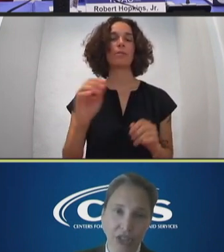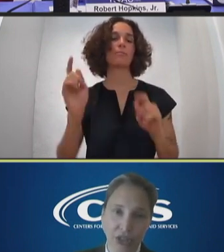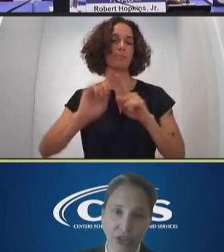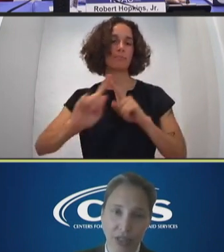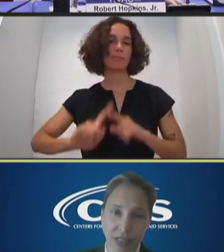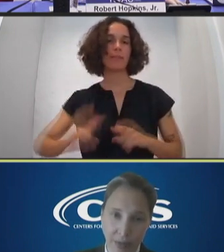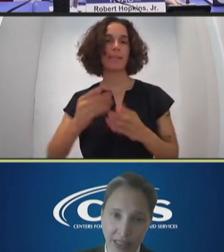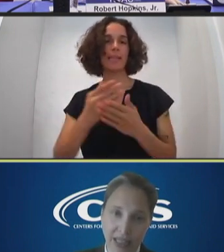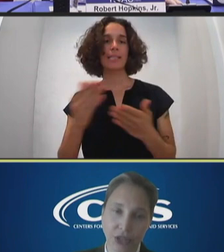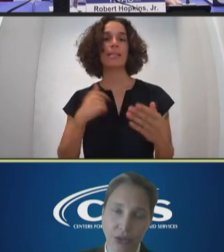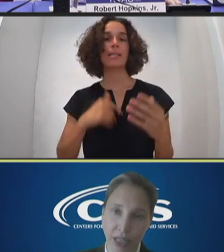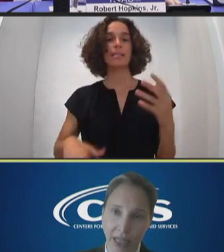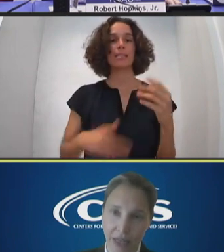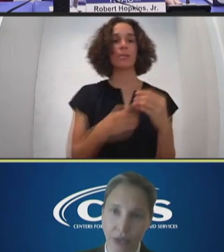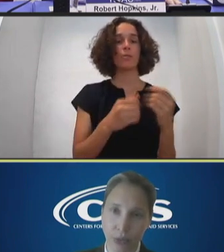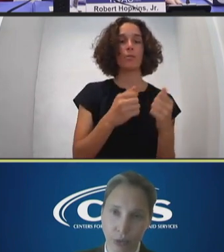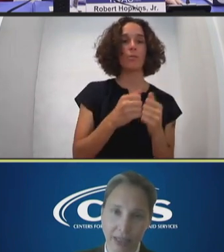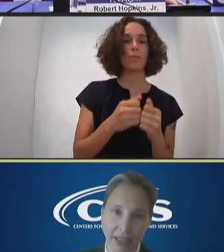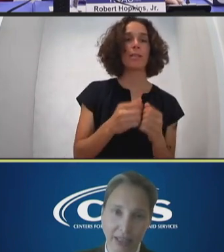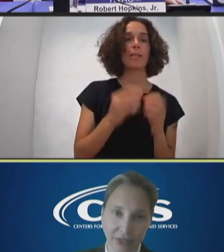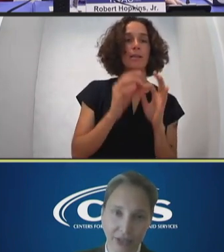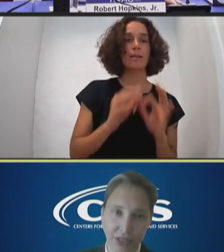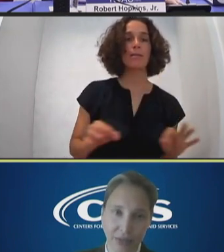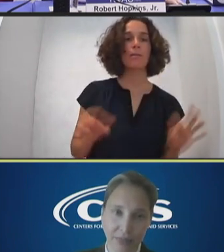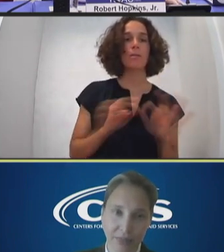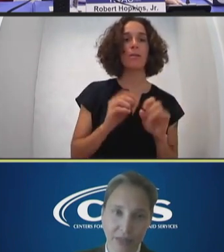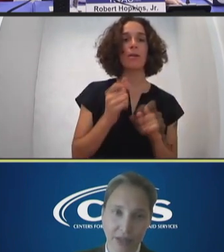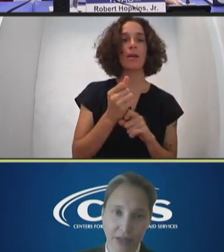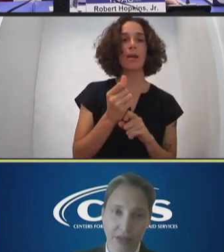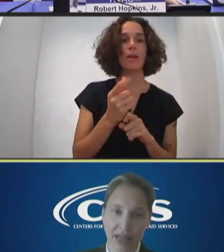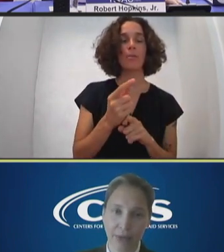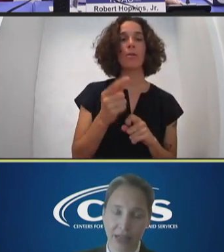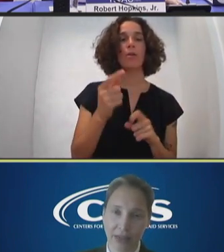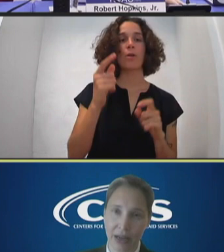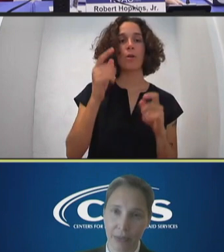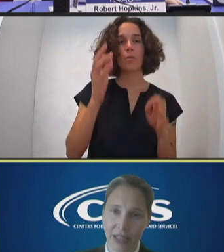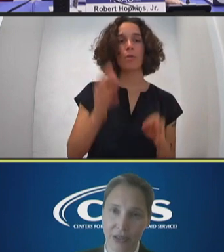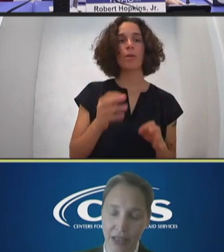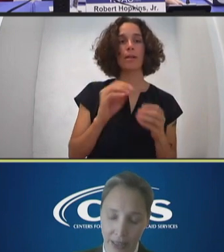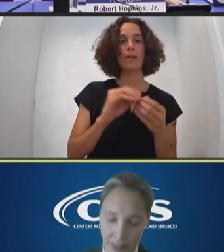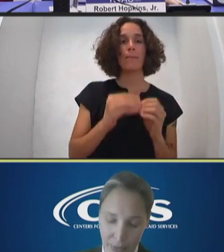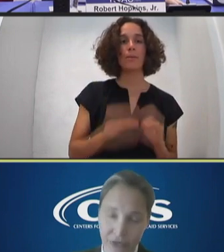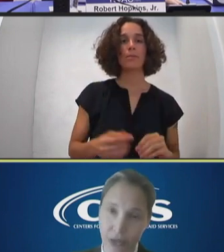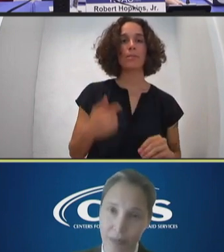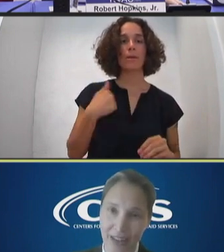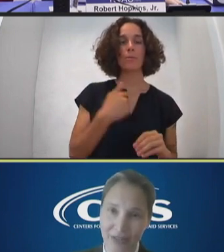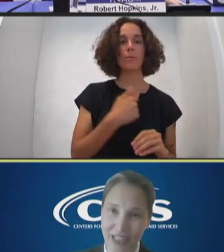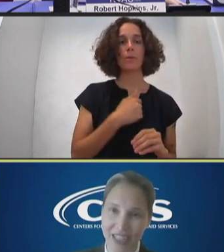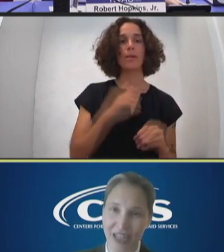to the substantial annual rulemaking efforts that we perform every year,